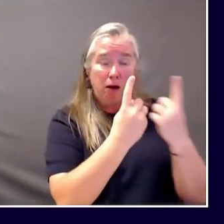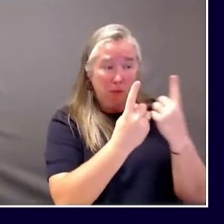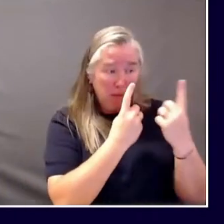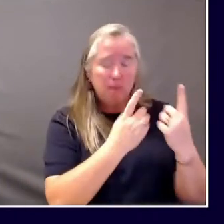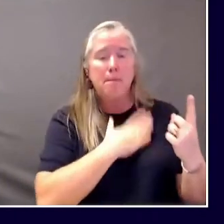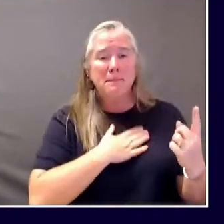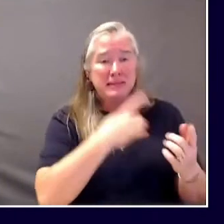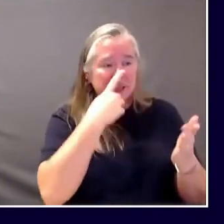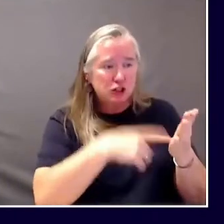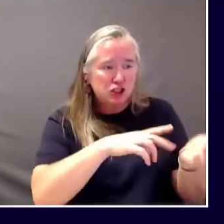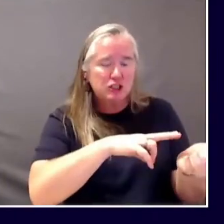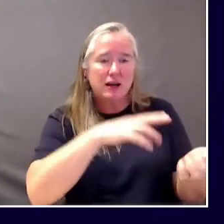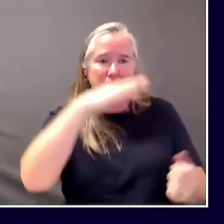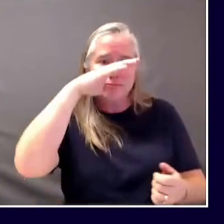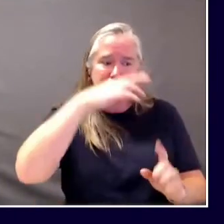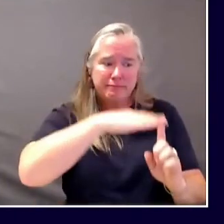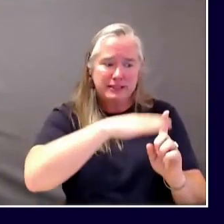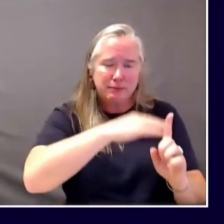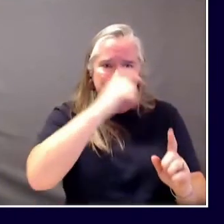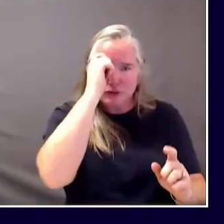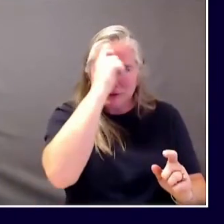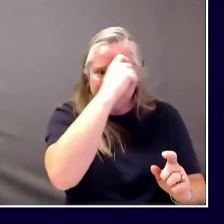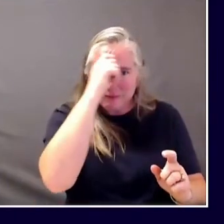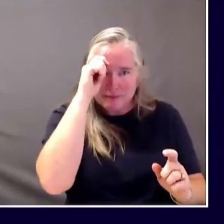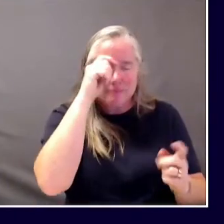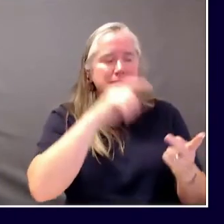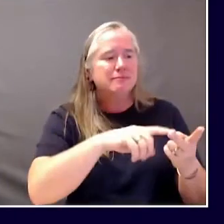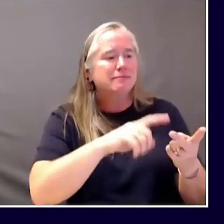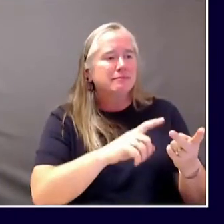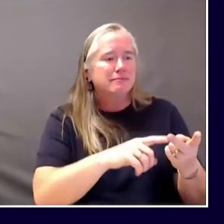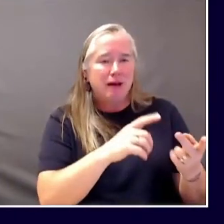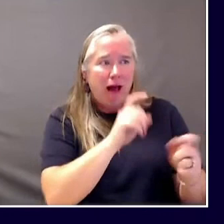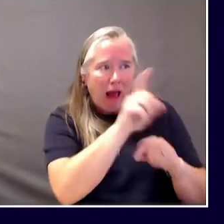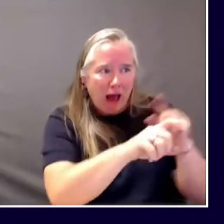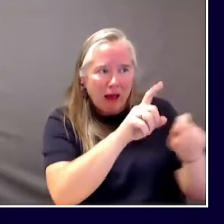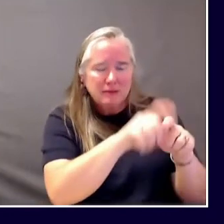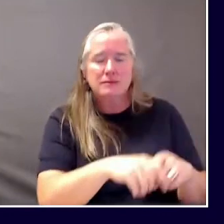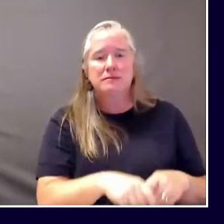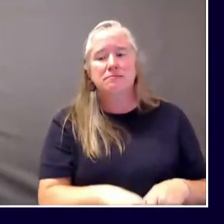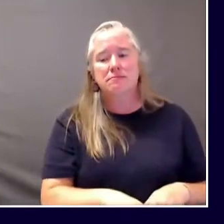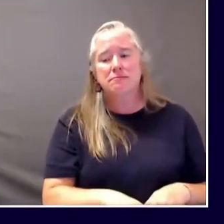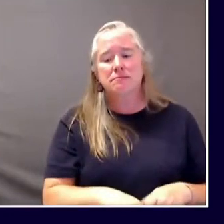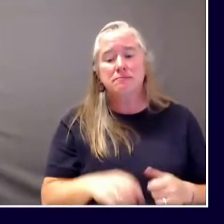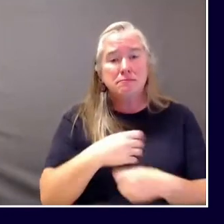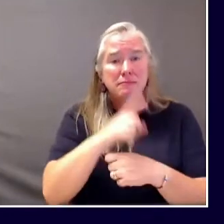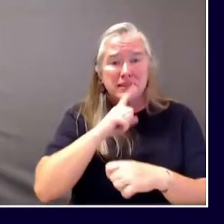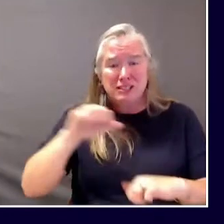things and the questions we just